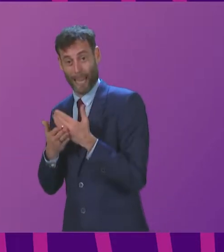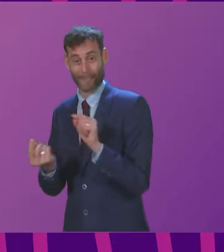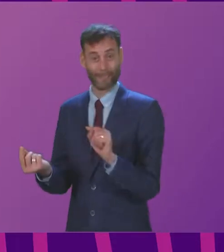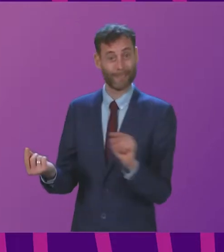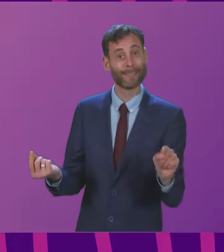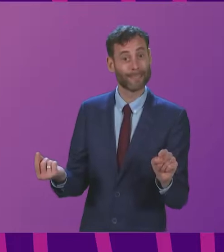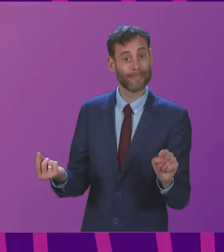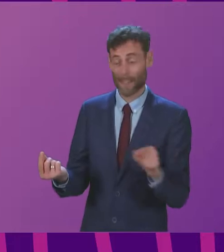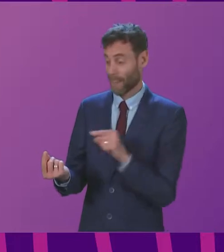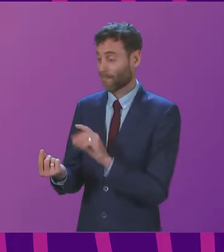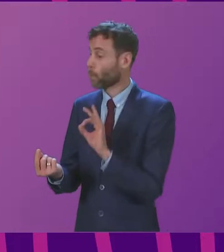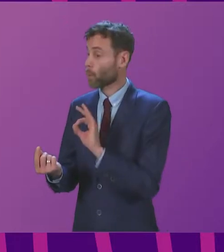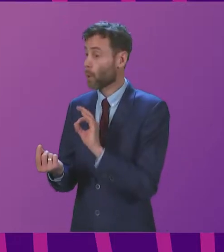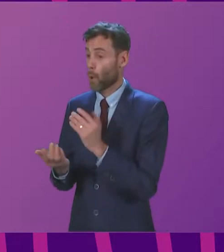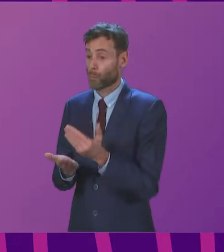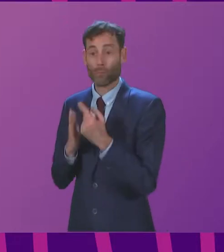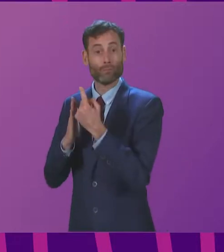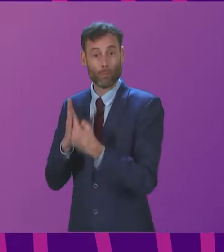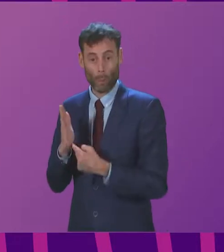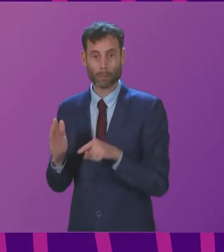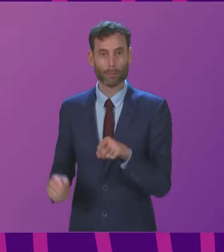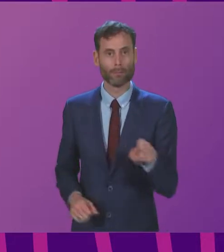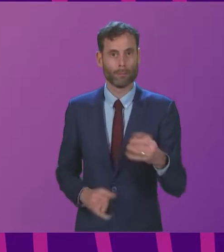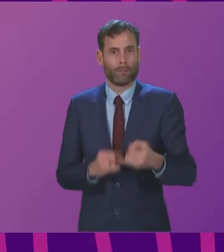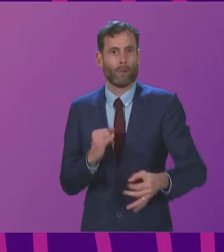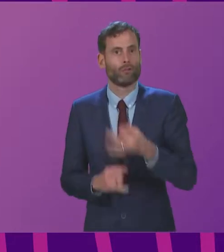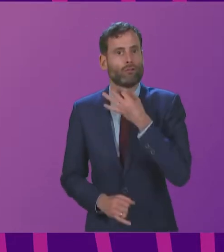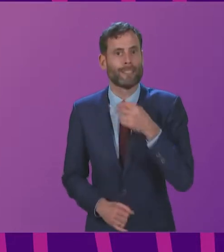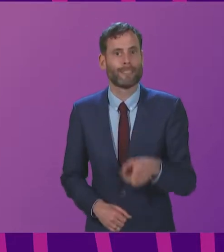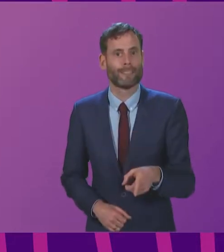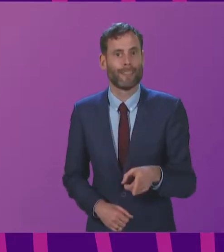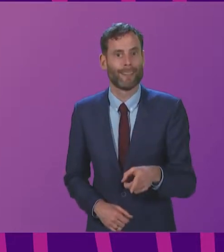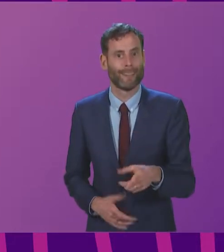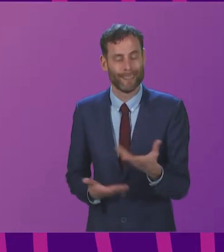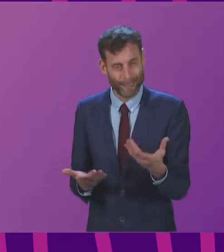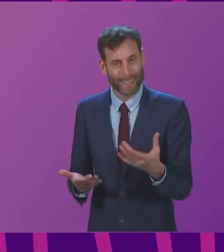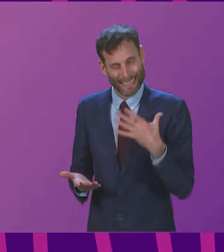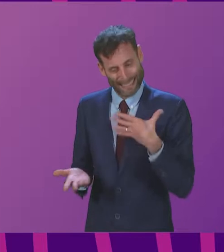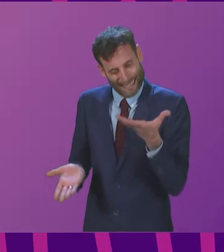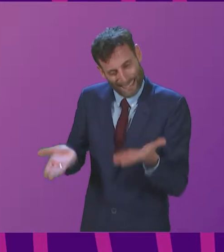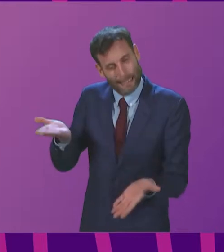without them people would be less able to enjoy the freedoms that we all are enjoying.